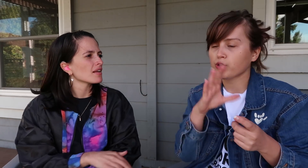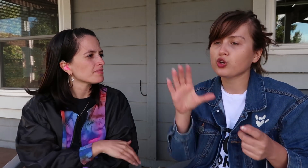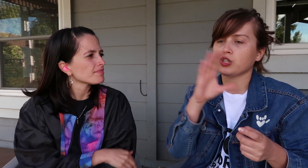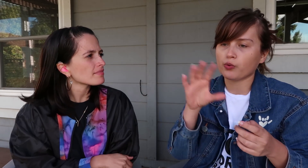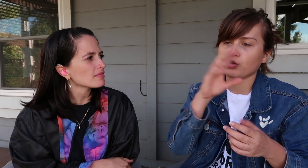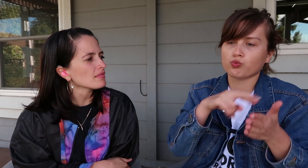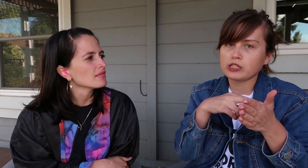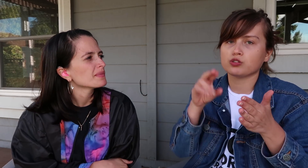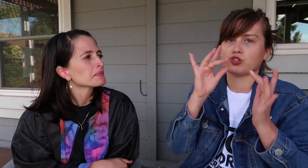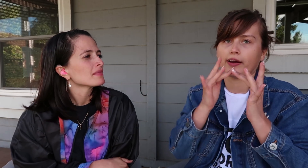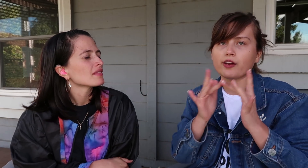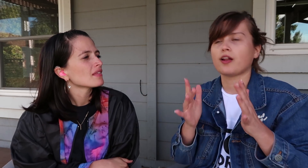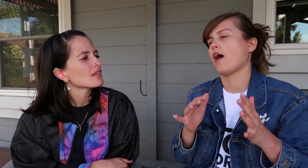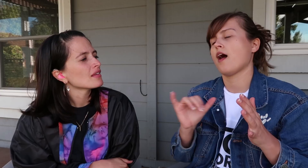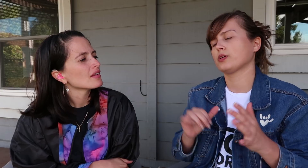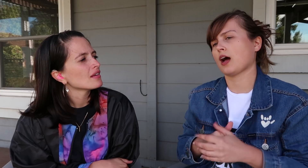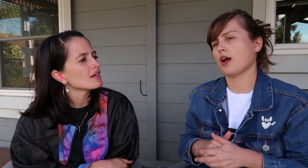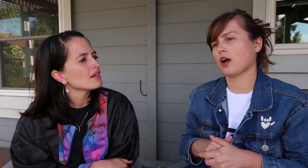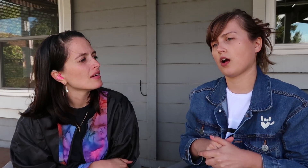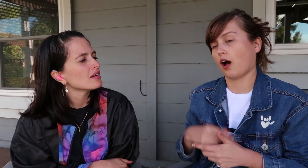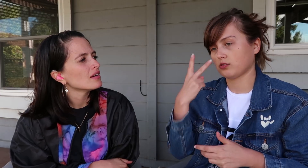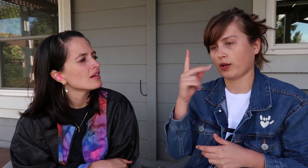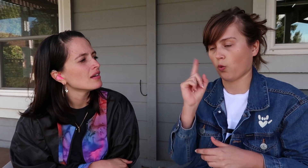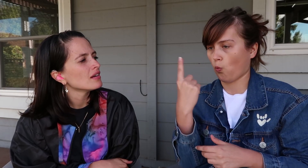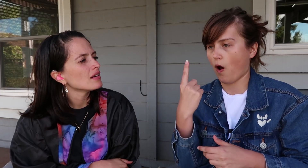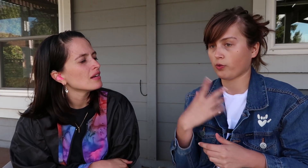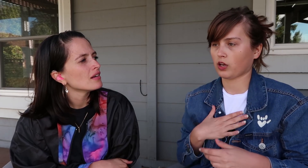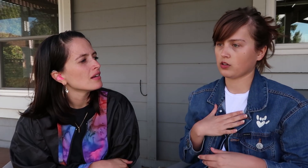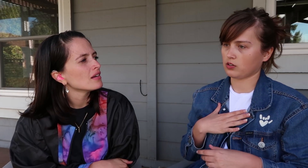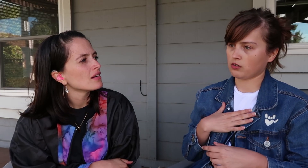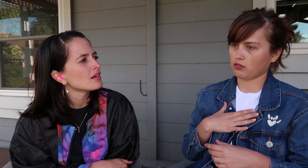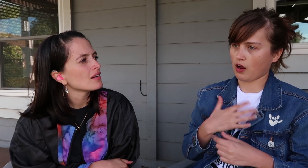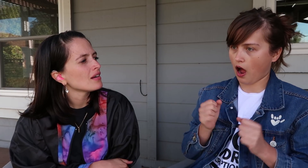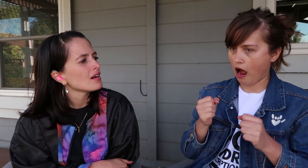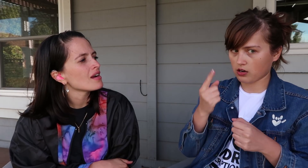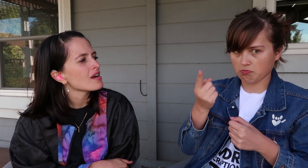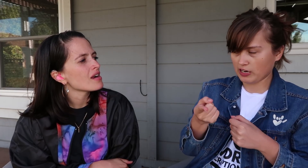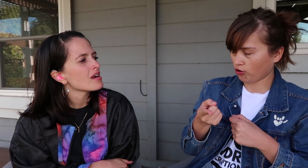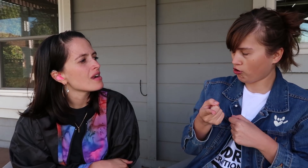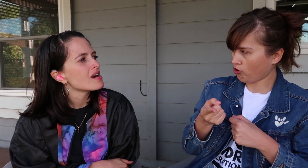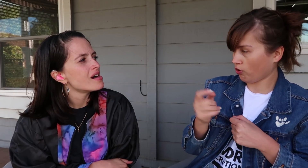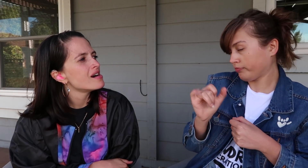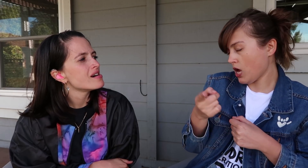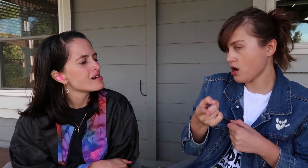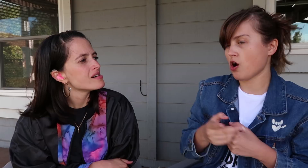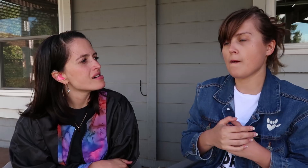But I was looking for them online and saw that one. And when I saw her, I wanted to be like her.